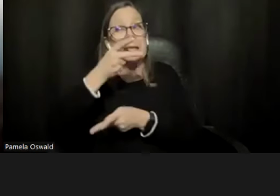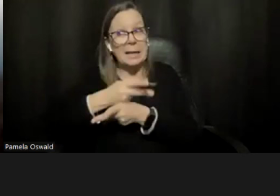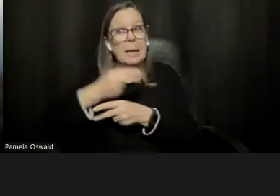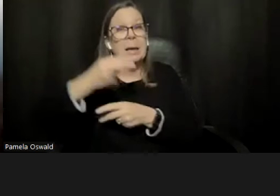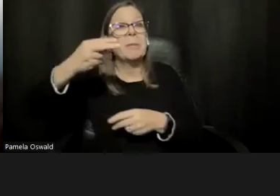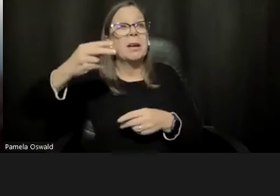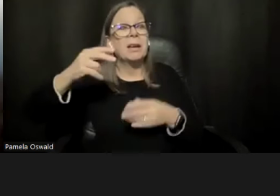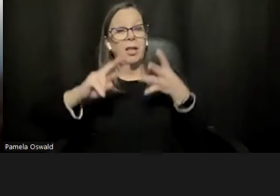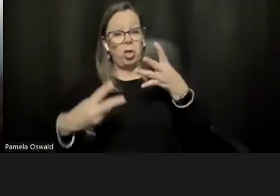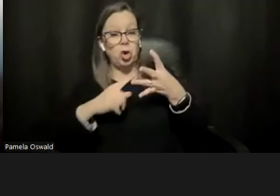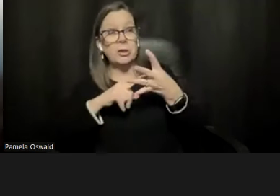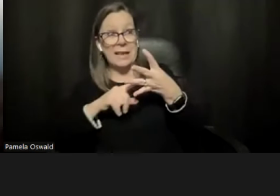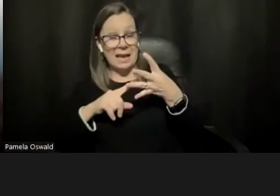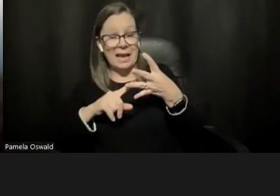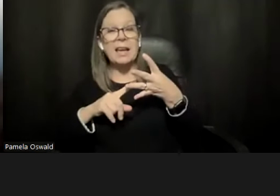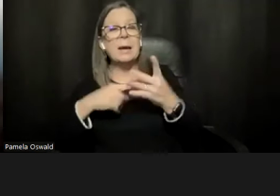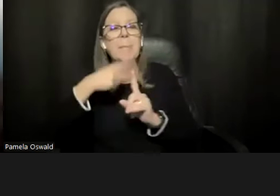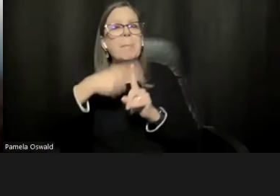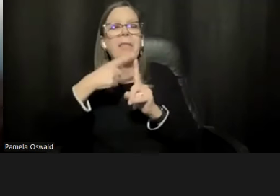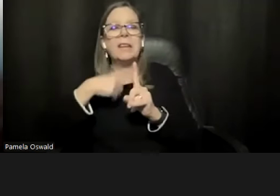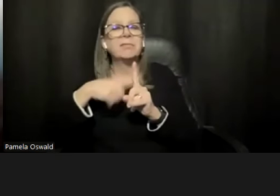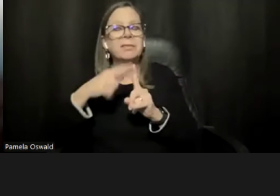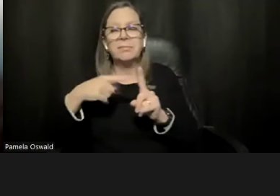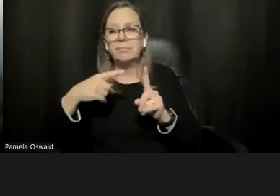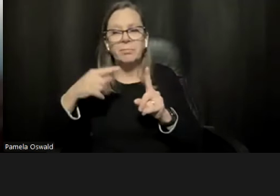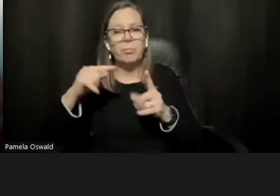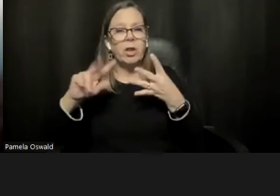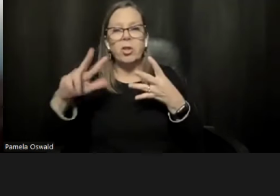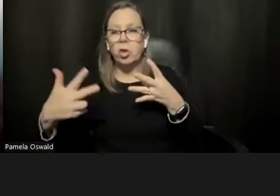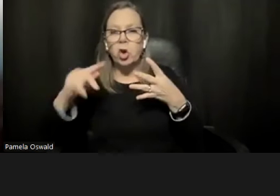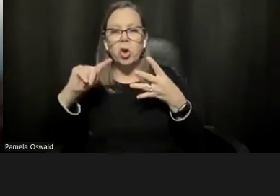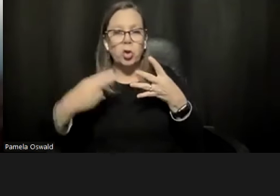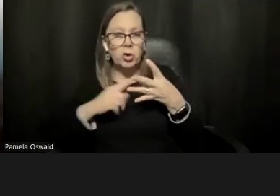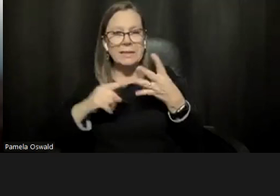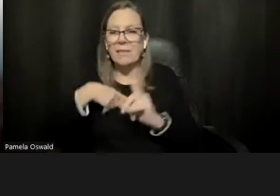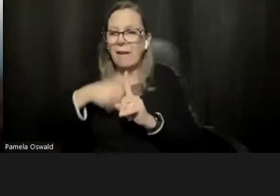It will be monthly, no matter what, we are just going to add an extra meeting every other